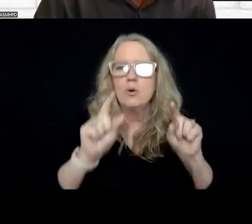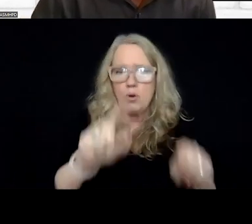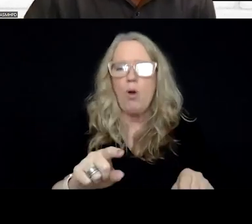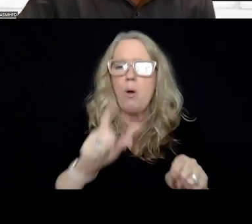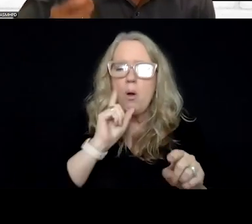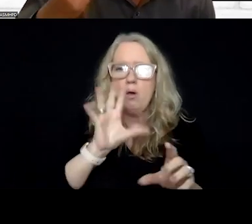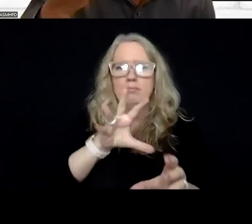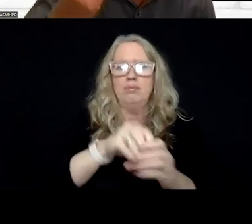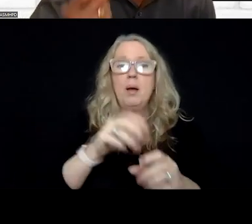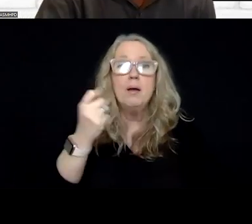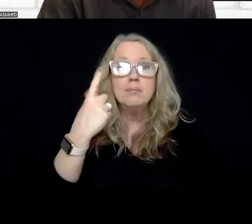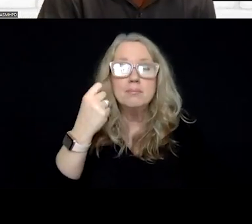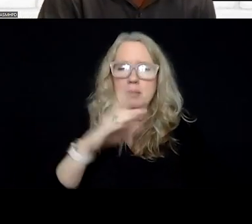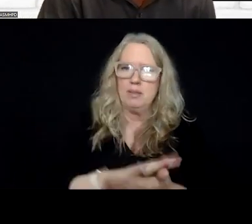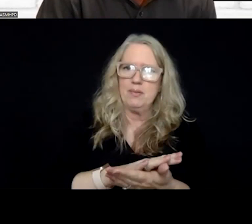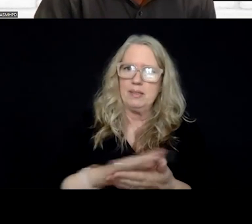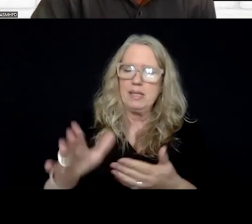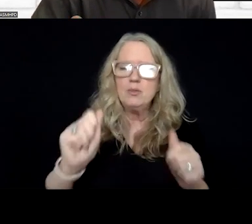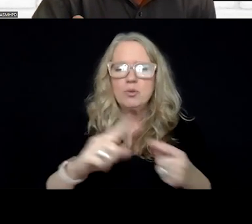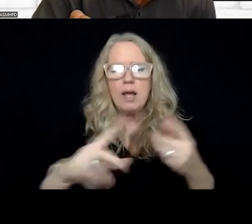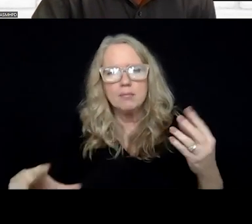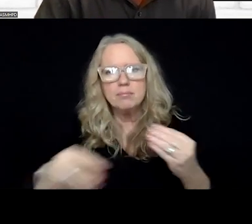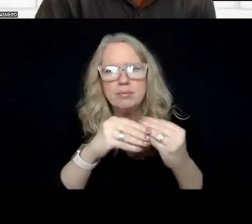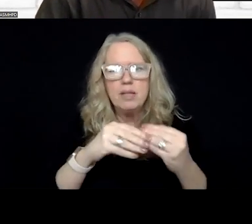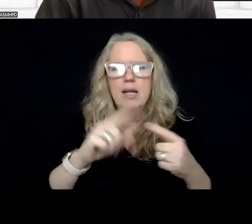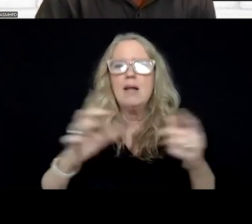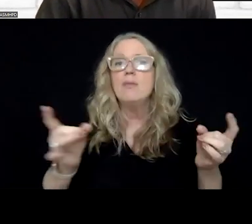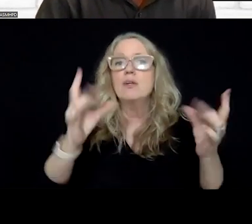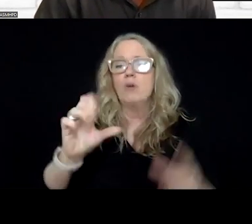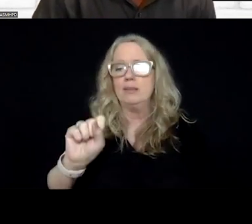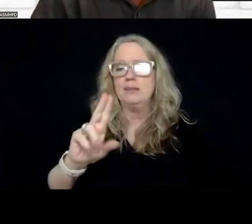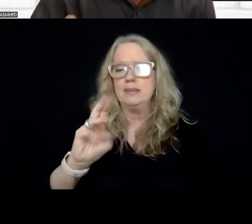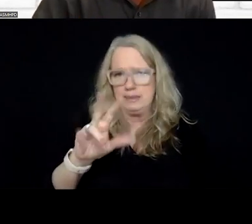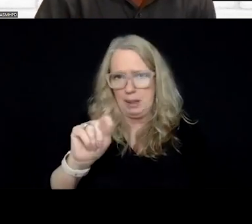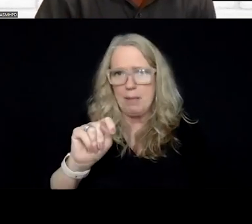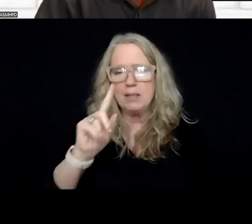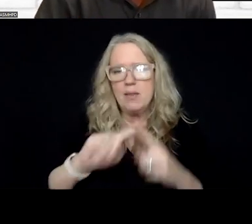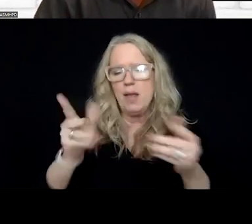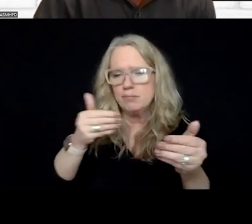WHAT IS NICE IS THAT YOU CAN PIGGY BACK THE CRISIS SUMMIT. IT IS